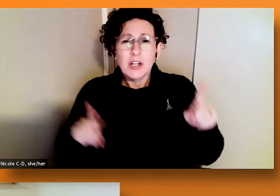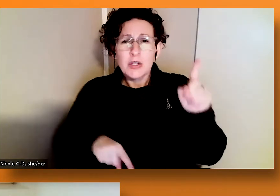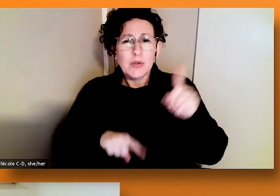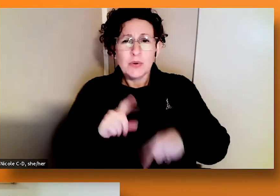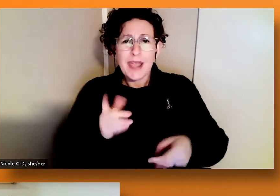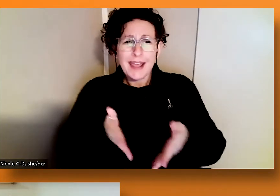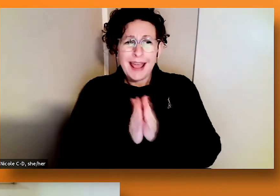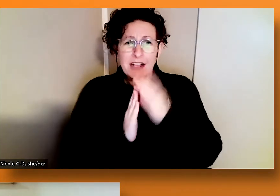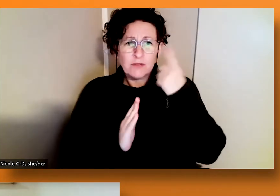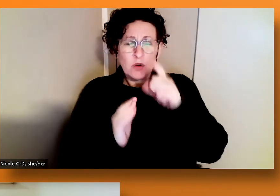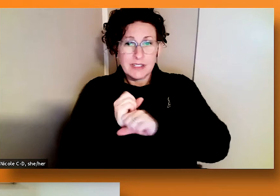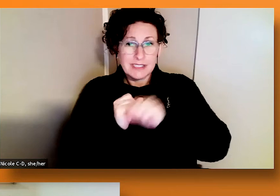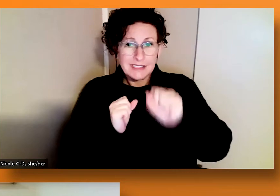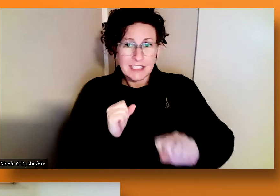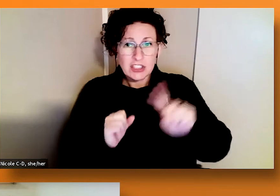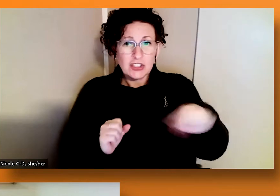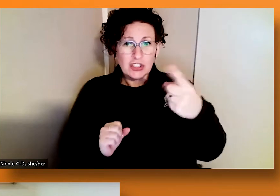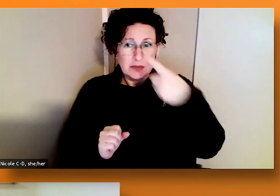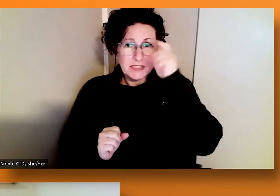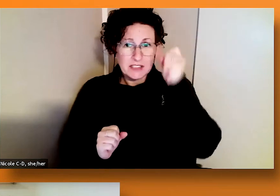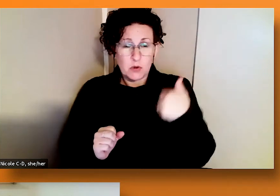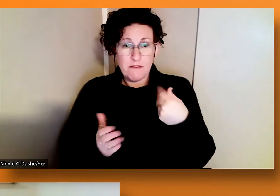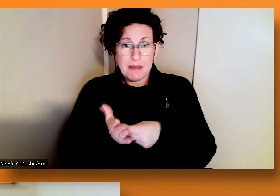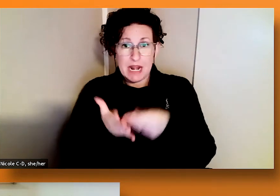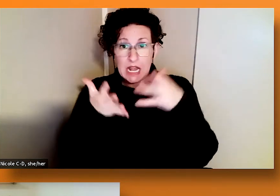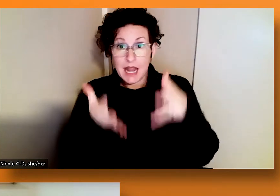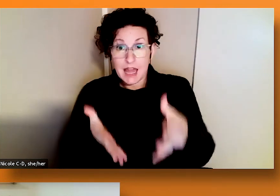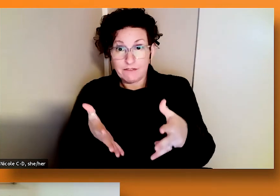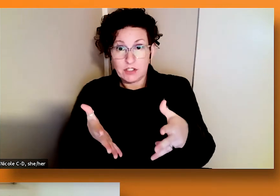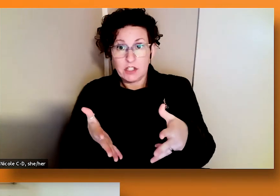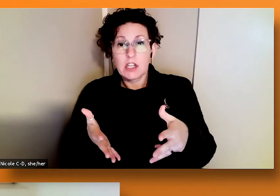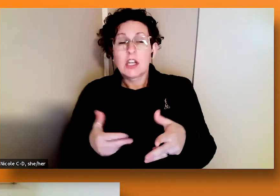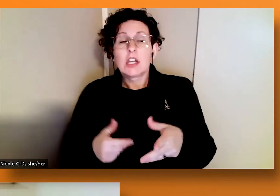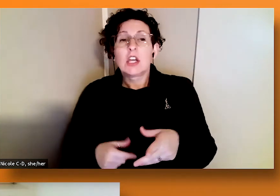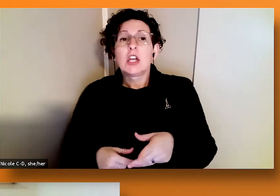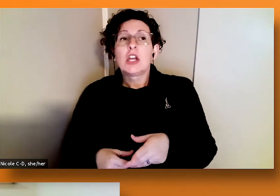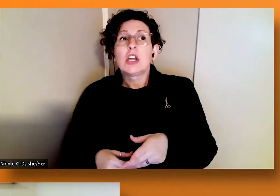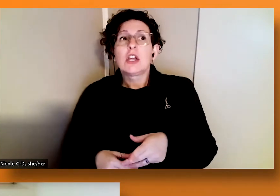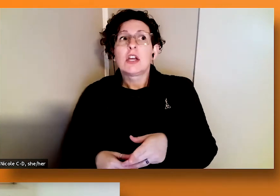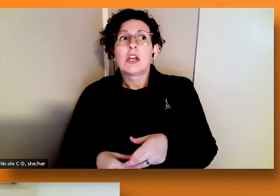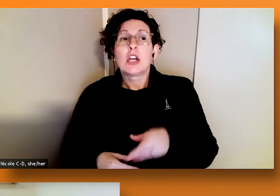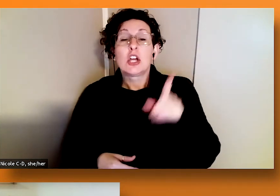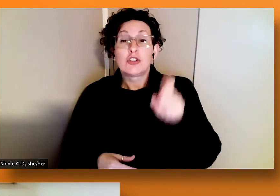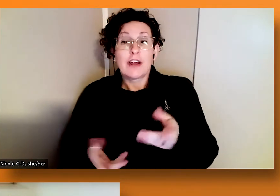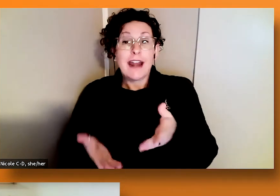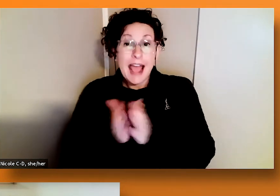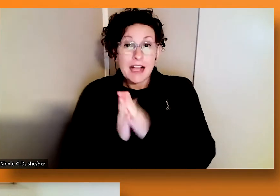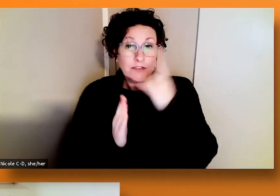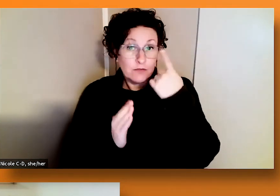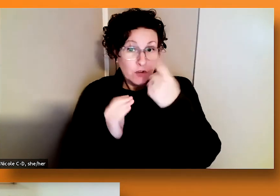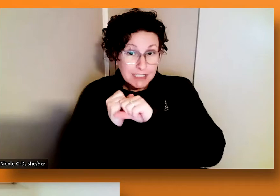shouldn't be asking for an extension just because you have money left over. It should be because your work is not complete